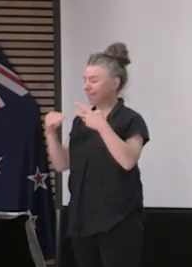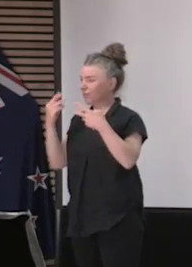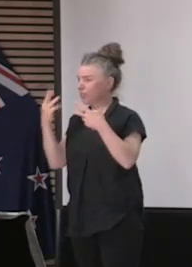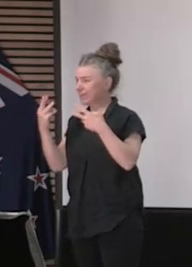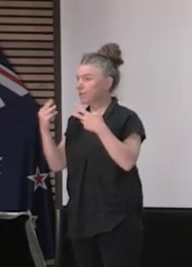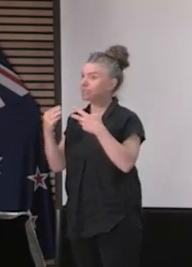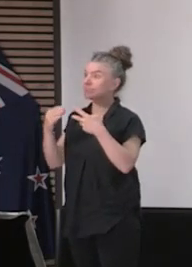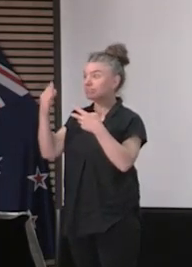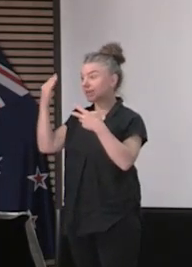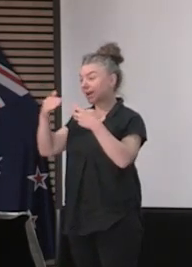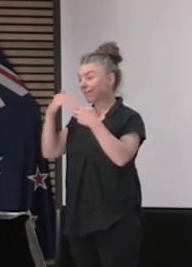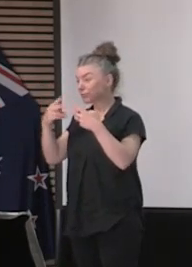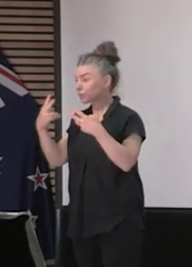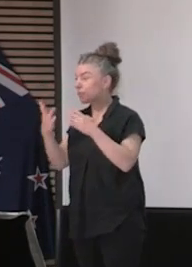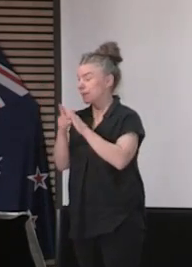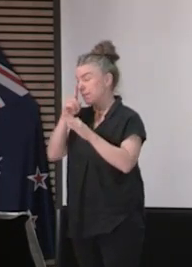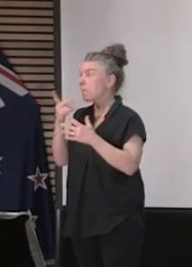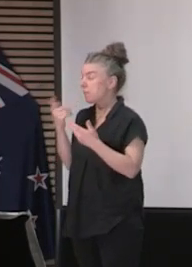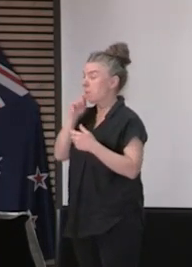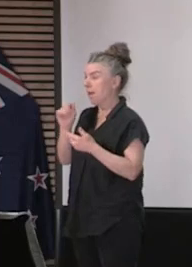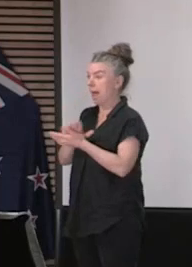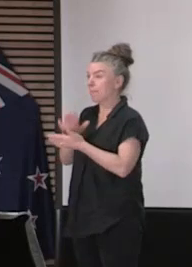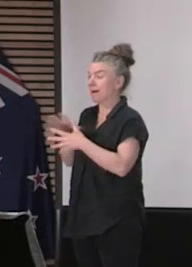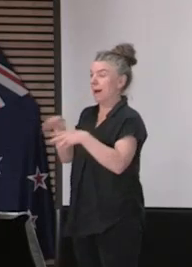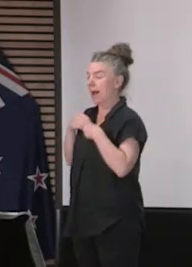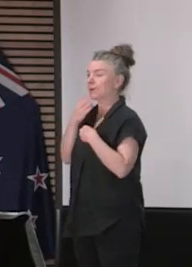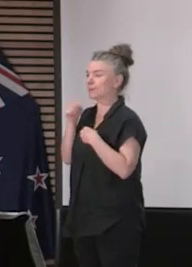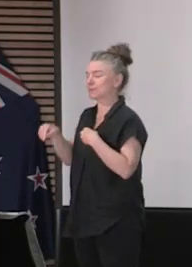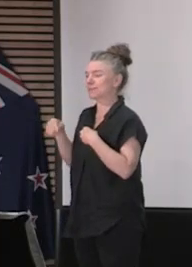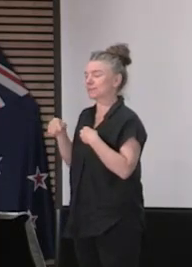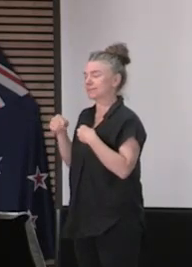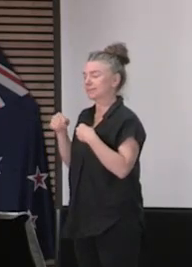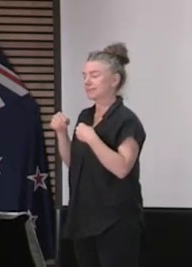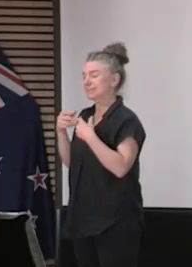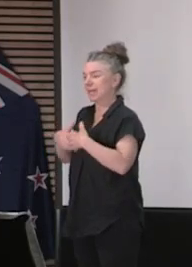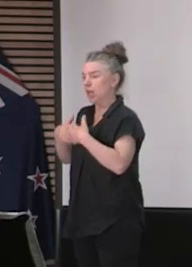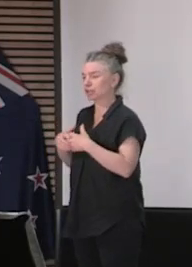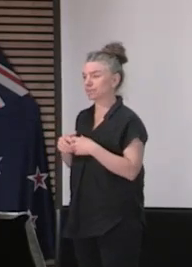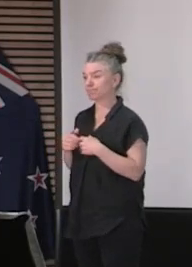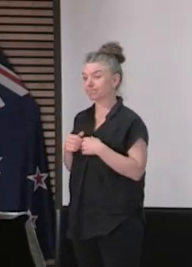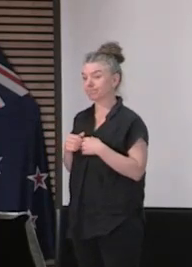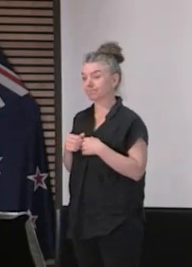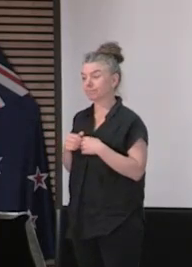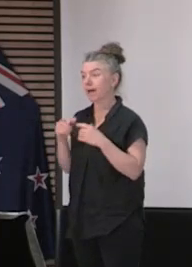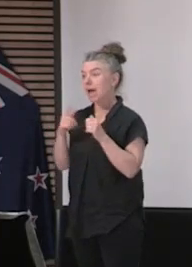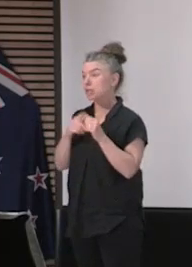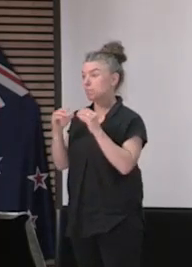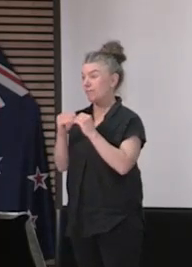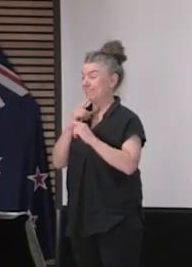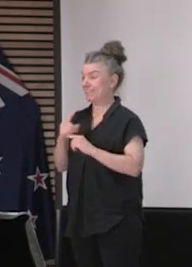Ashley, did you want tocomment on that as well. Justto add that again, the use ofany technology, including theapps, would always be anadjunct